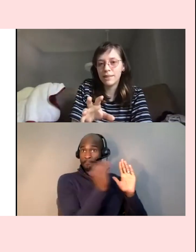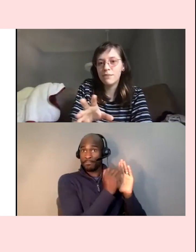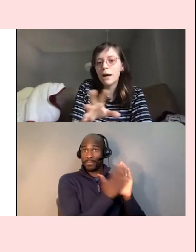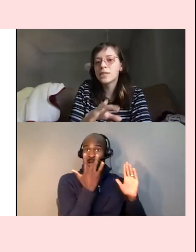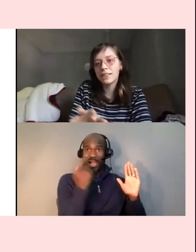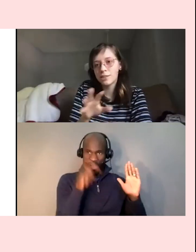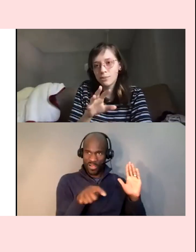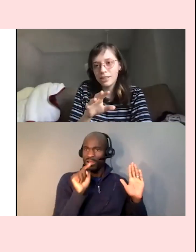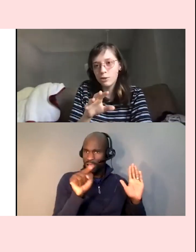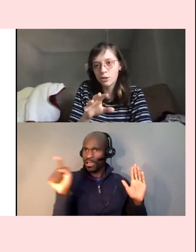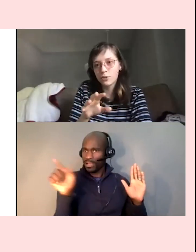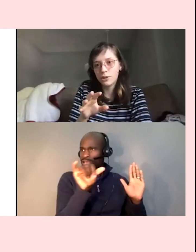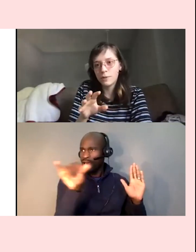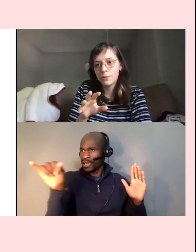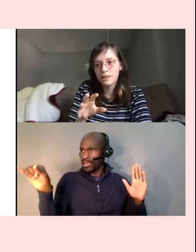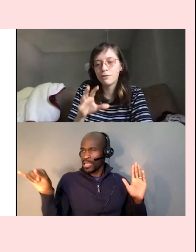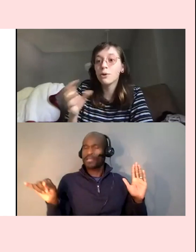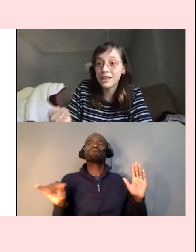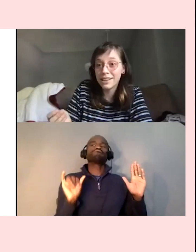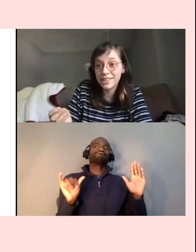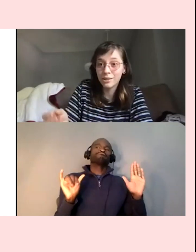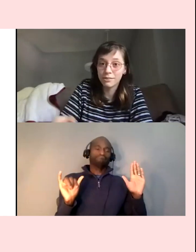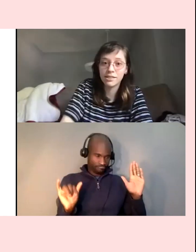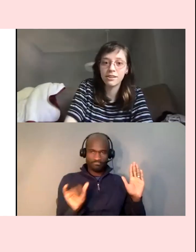um and maps like this are really useful for organizing your research.